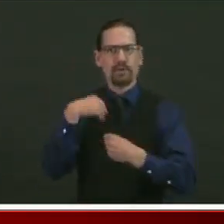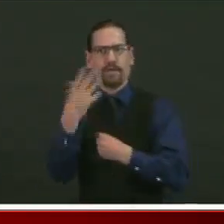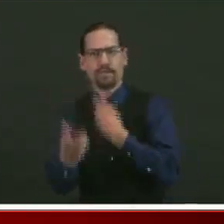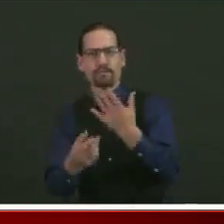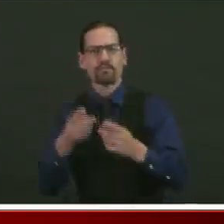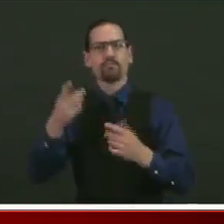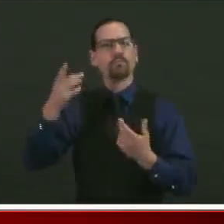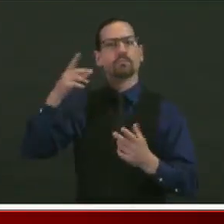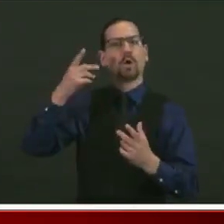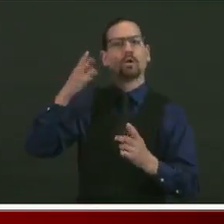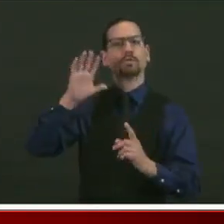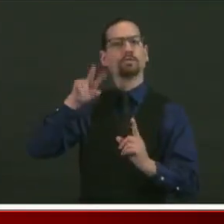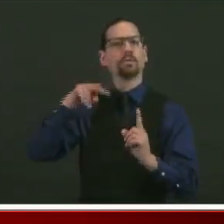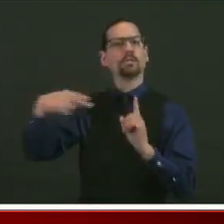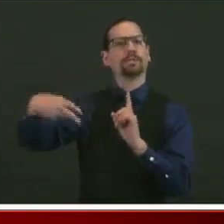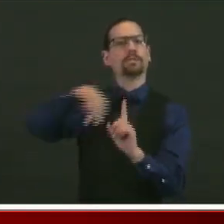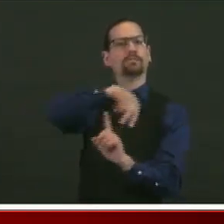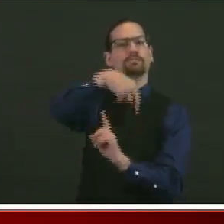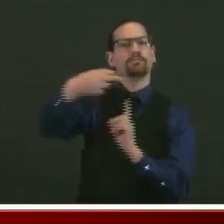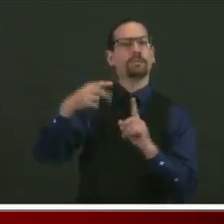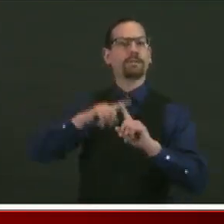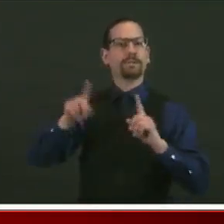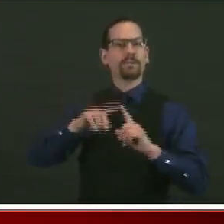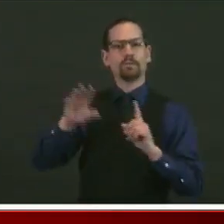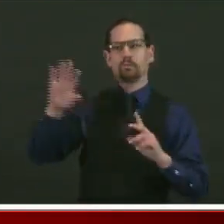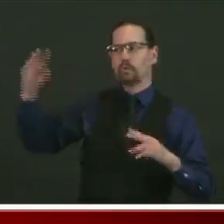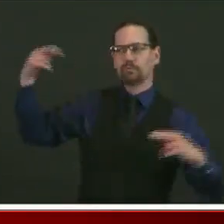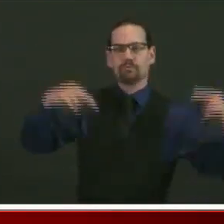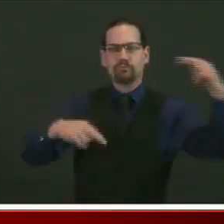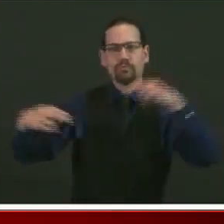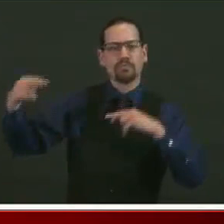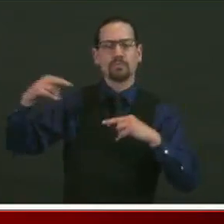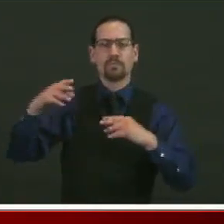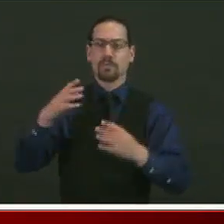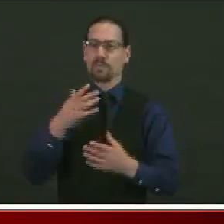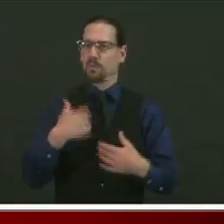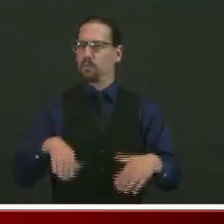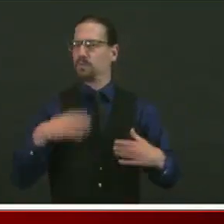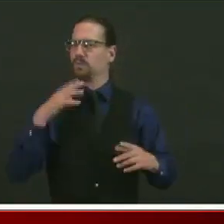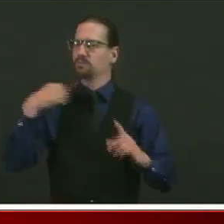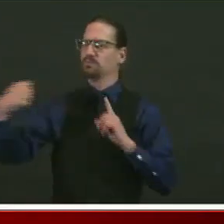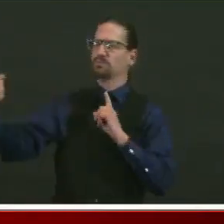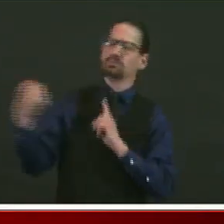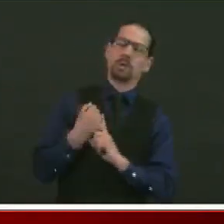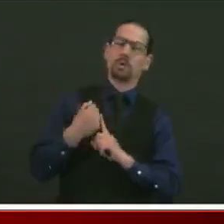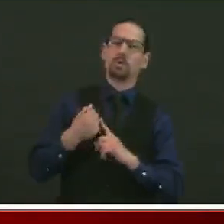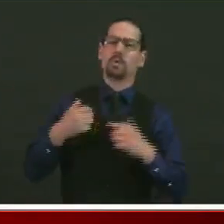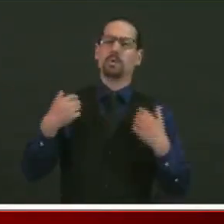OF WHAT IS GOING ON, CAN YOU WALK ALONGSIDE THAT GRADUATE AND GIVE THEM SOME PERSPECTIVE ON WHAT IS HAPPENING?